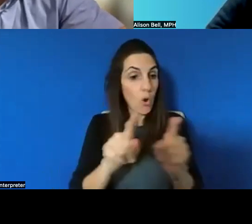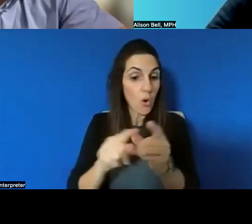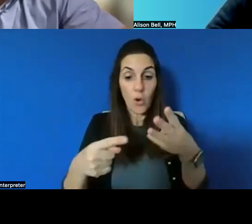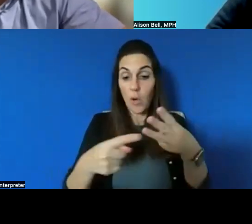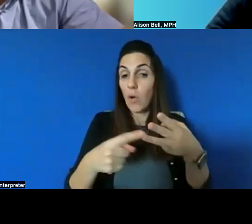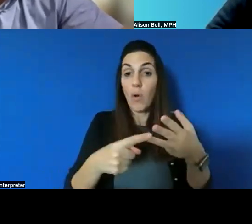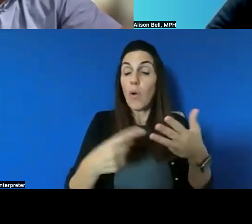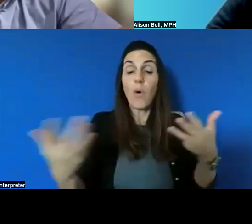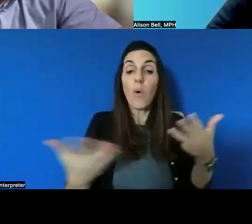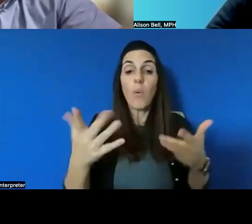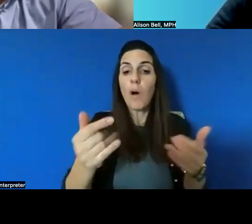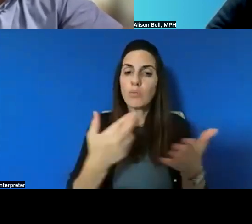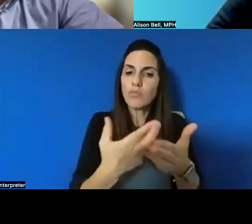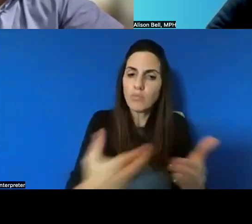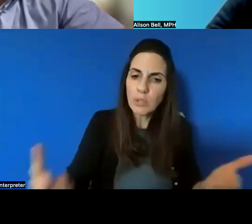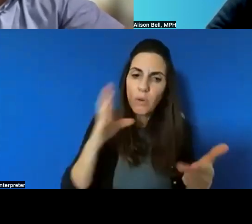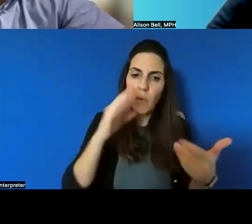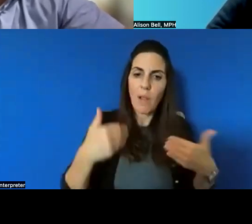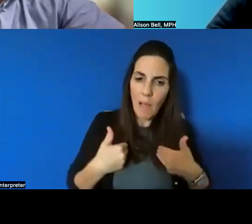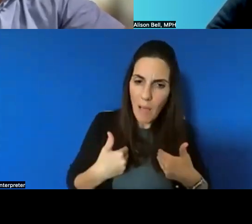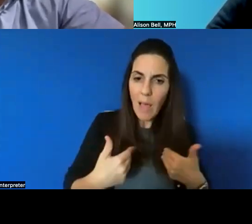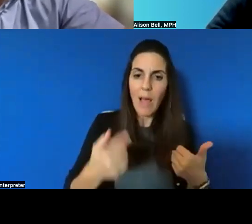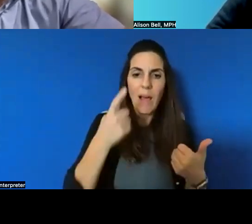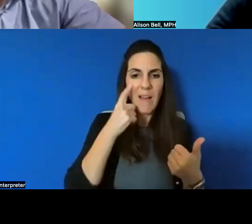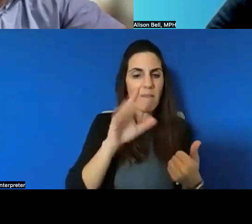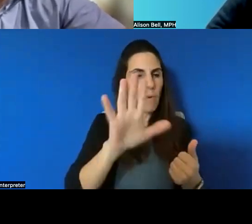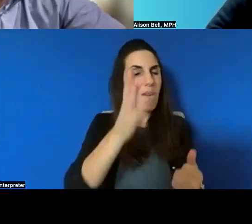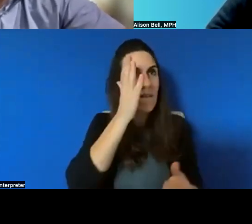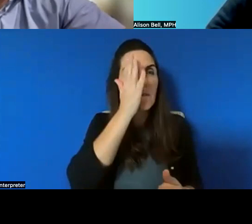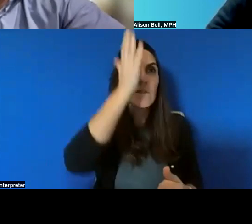them on their financial path of success so with that Allison I'm going to turn